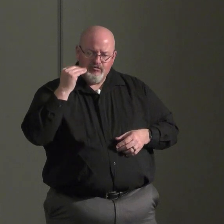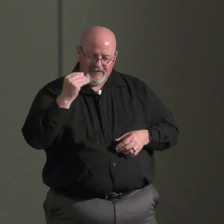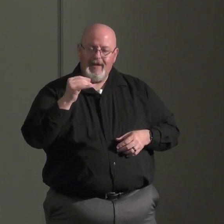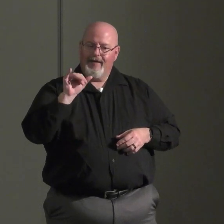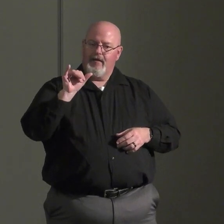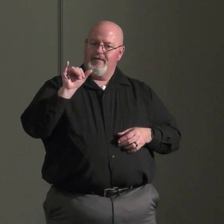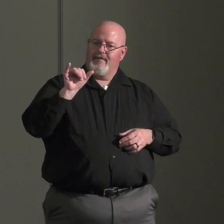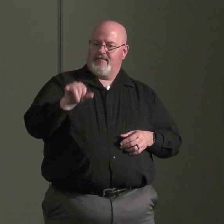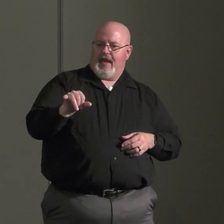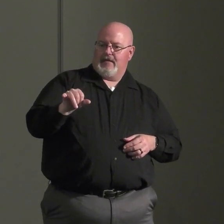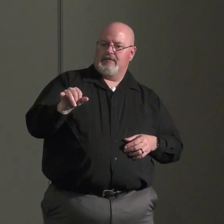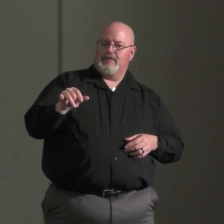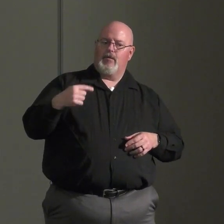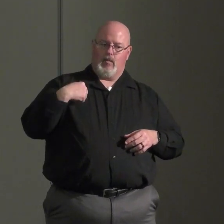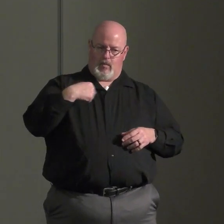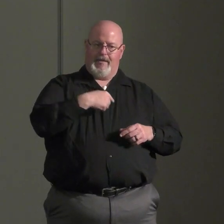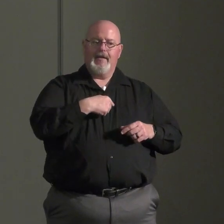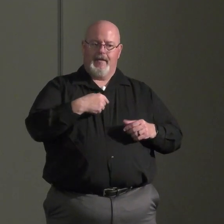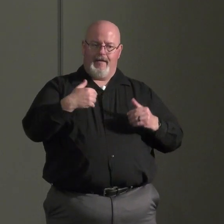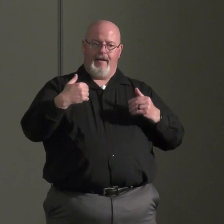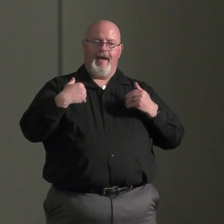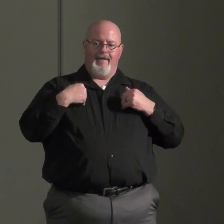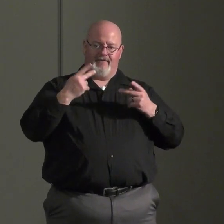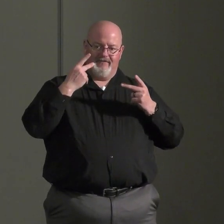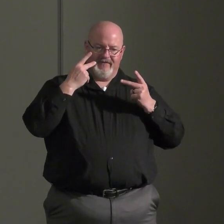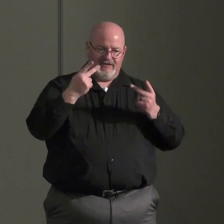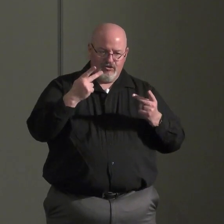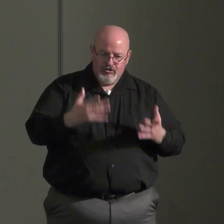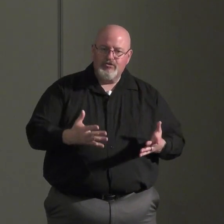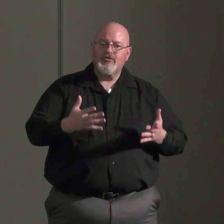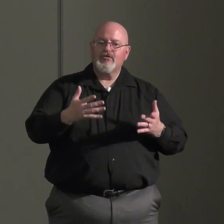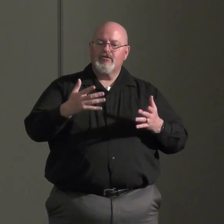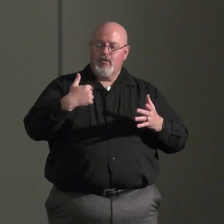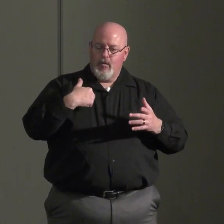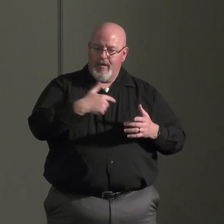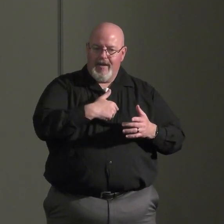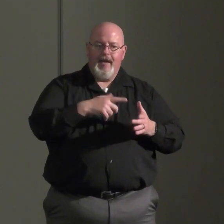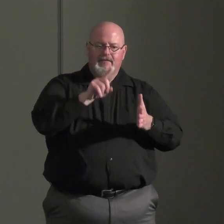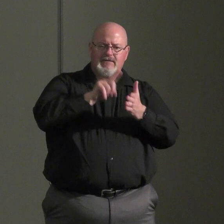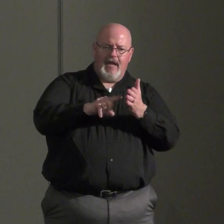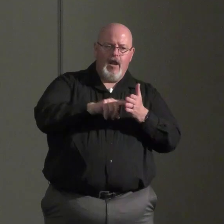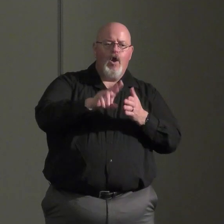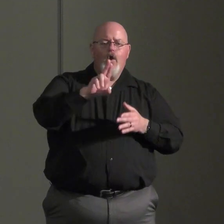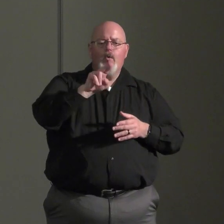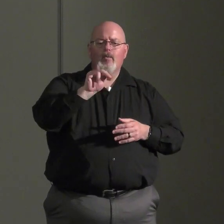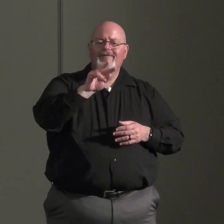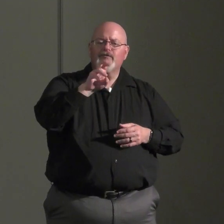is why we do have the visitors we have. We studied as universal design we are trying